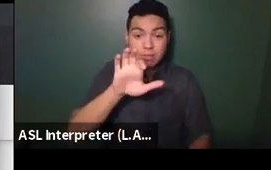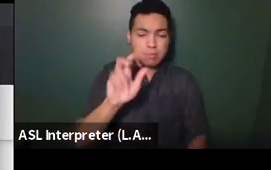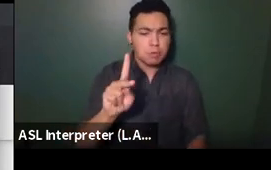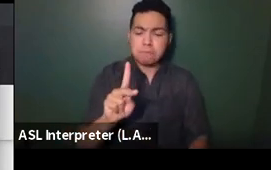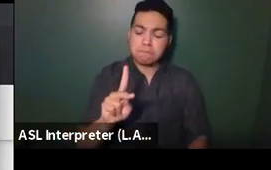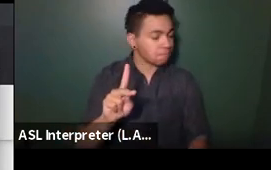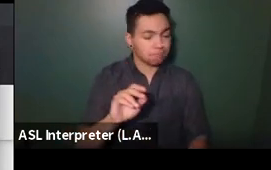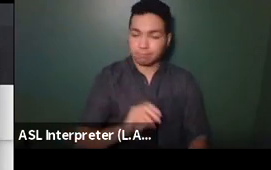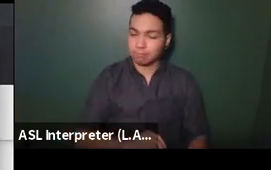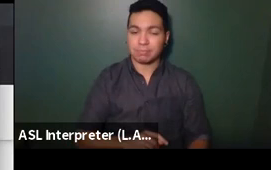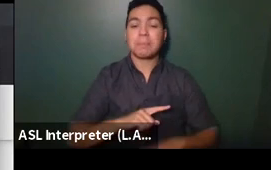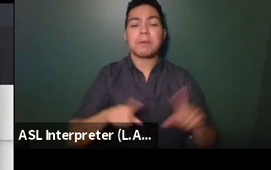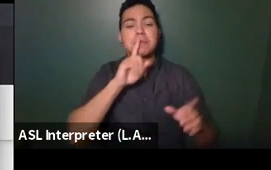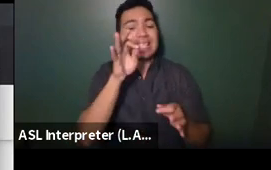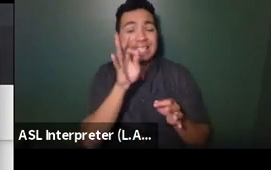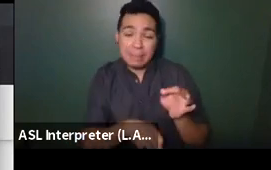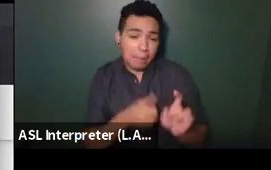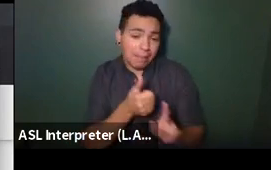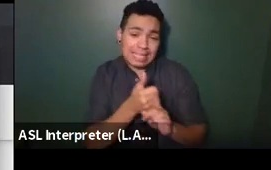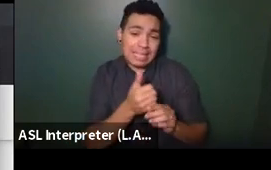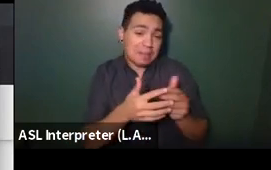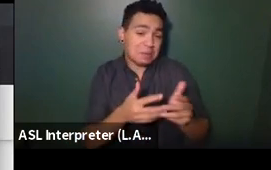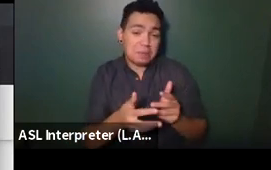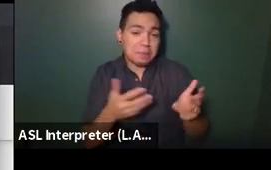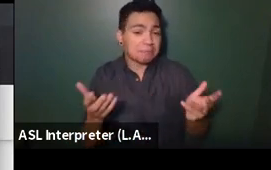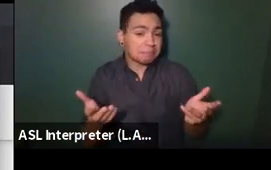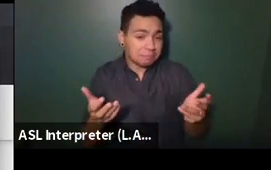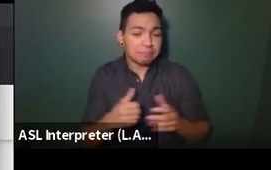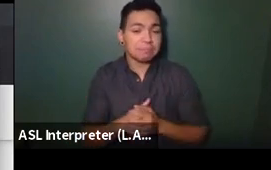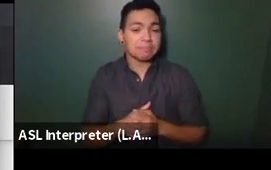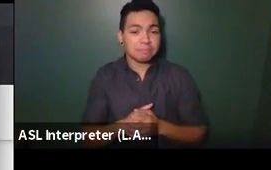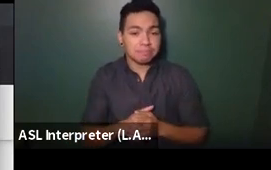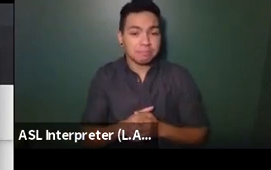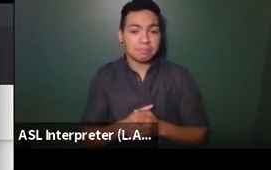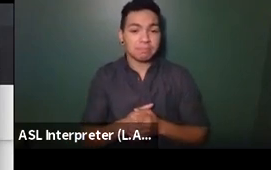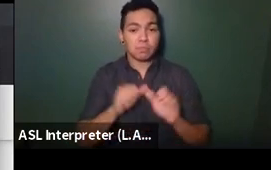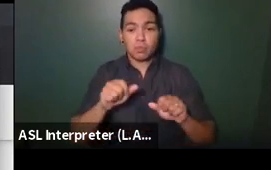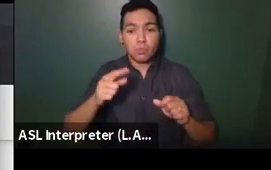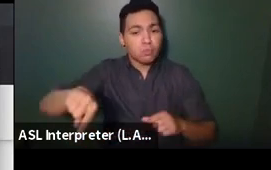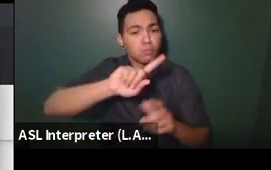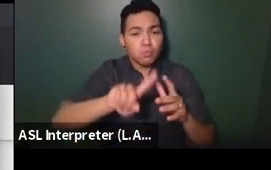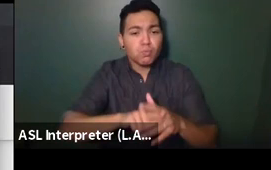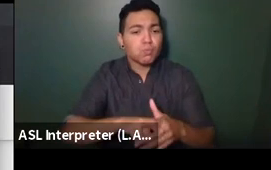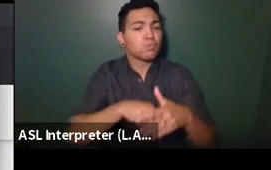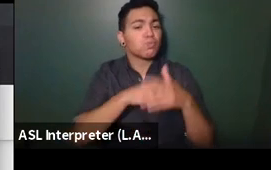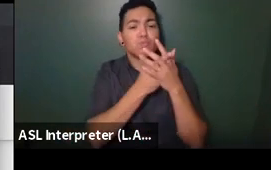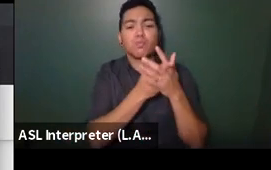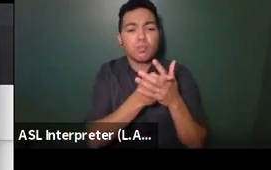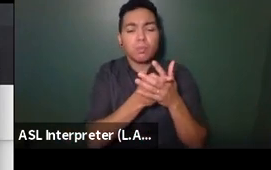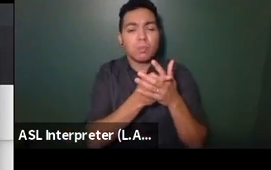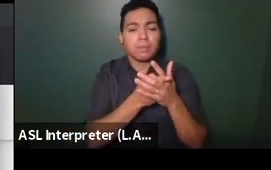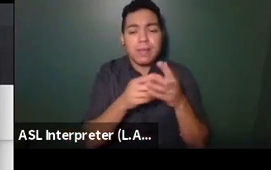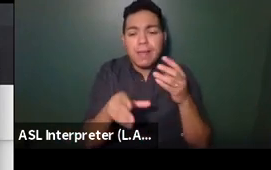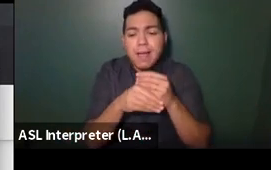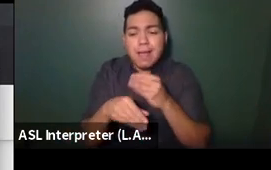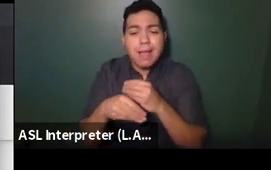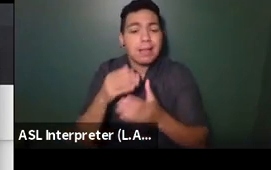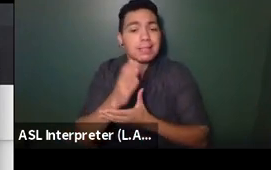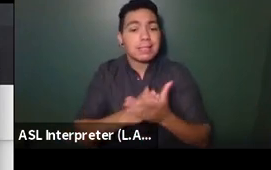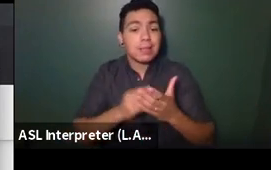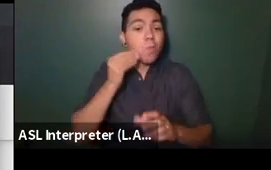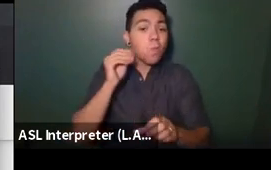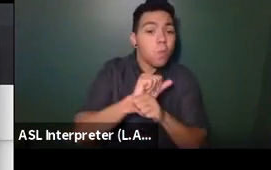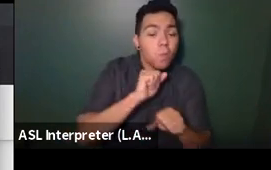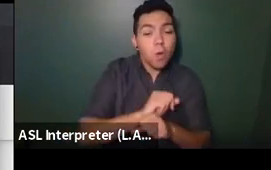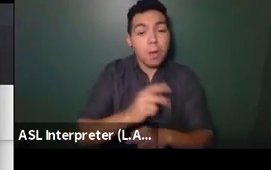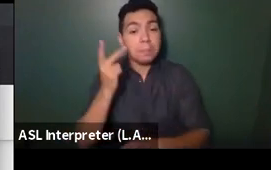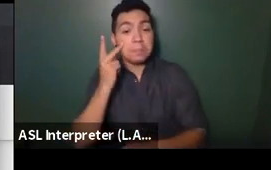Katherine Livick - ESD 112: It is a very simple grade book in this tool and you can get started just by adding some assignments and seeing what it looks like when you grade some things.